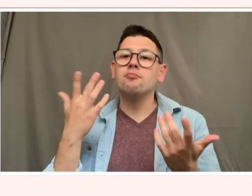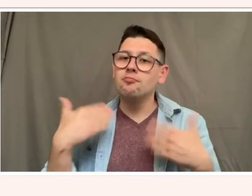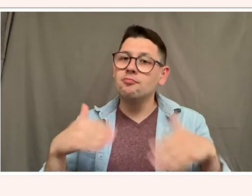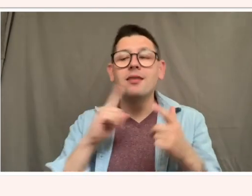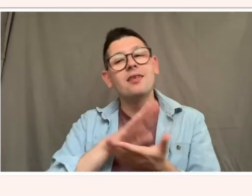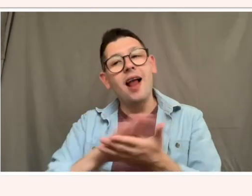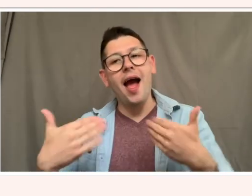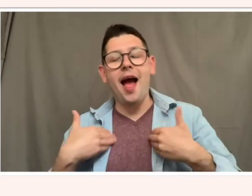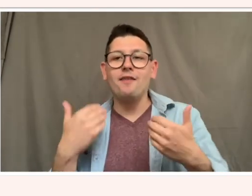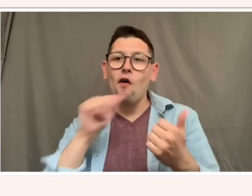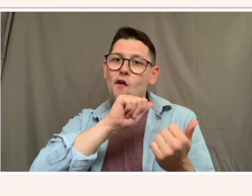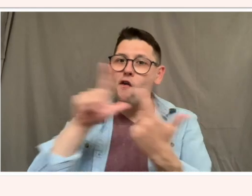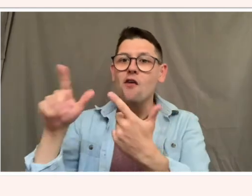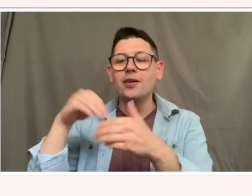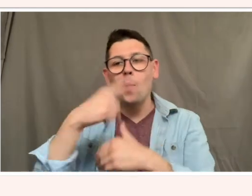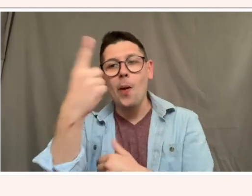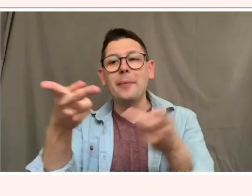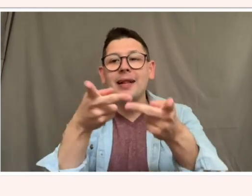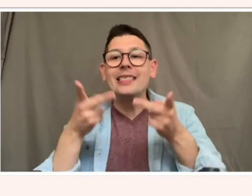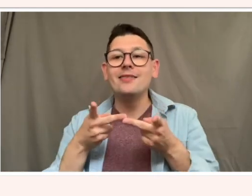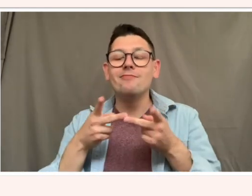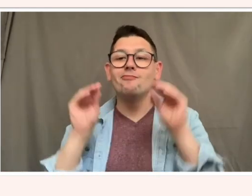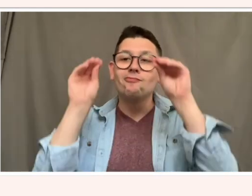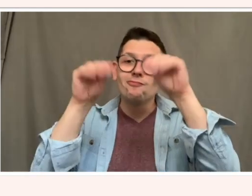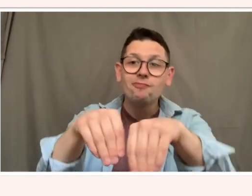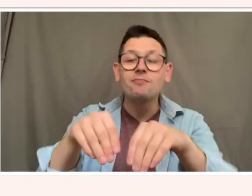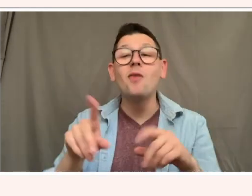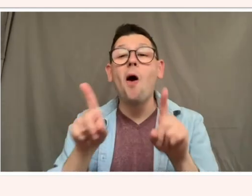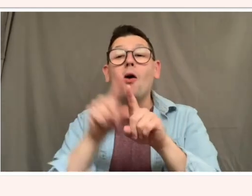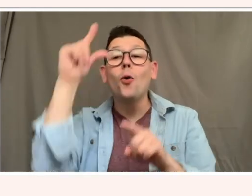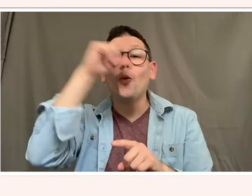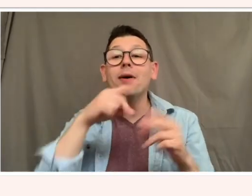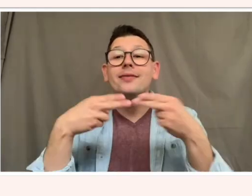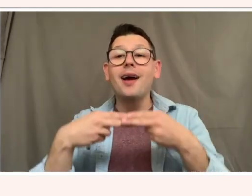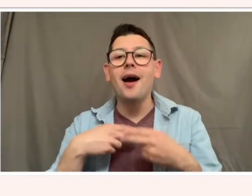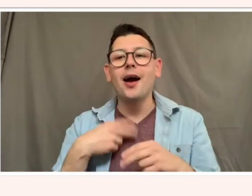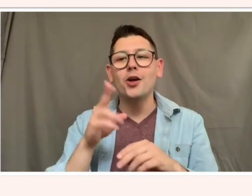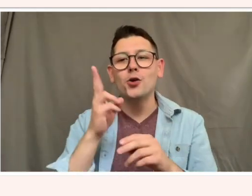So, we've had some really positive feedback that everything is in one place.